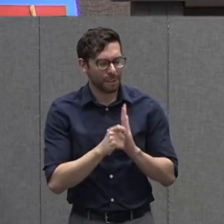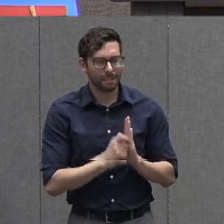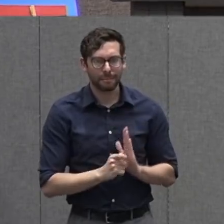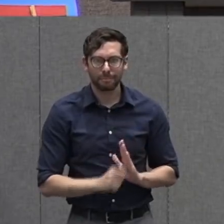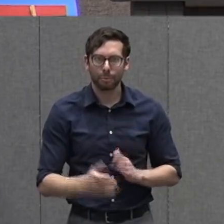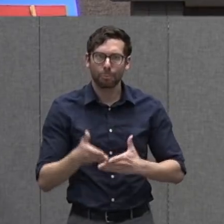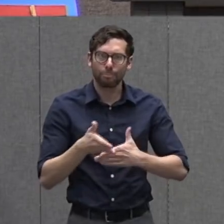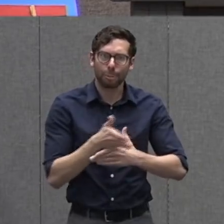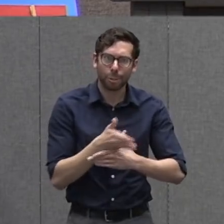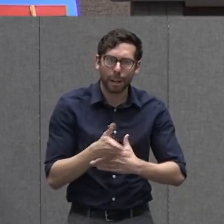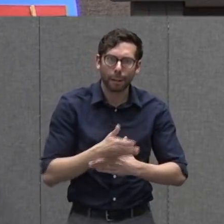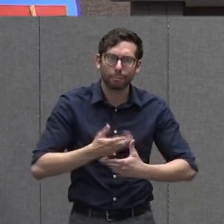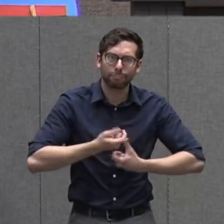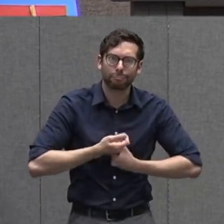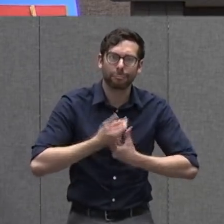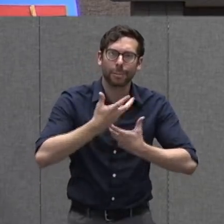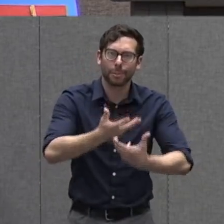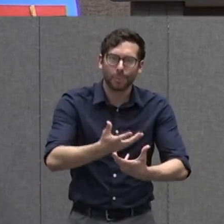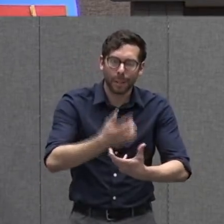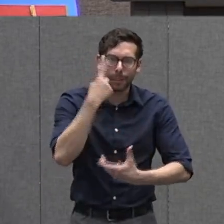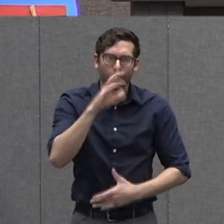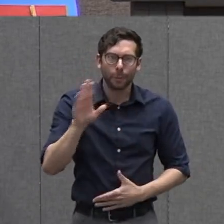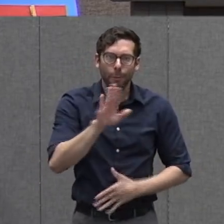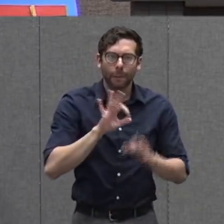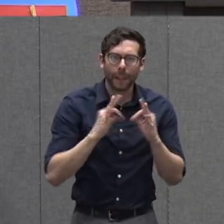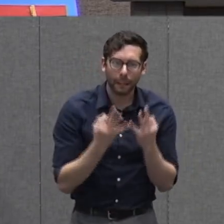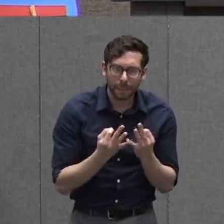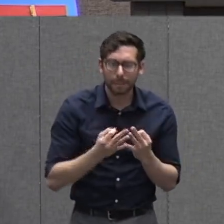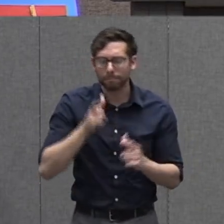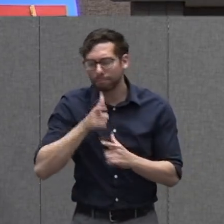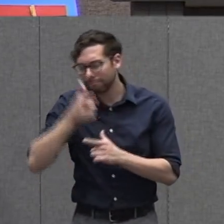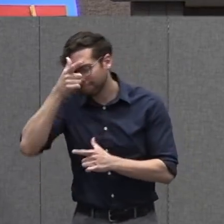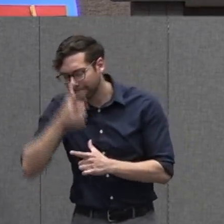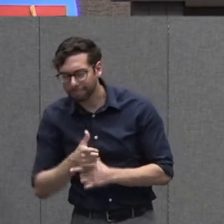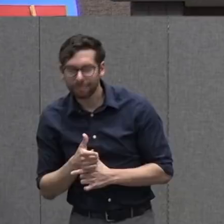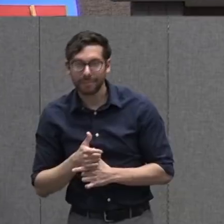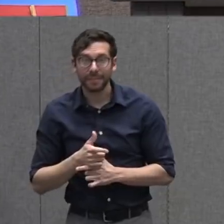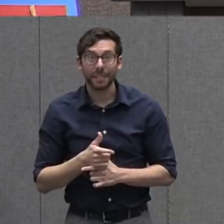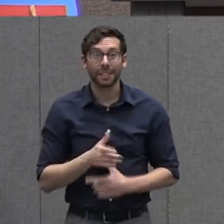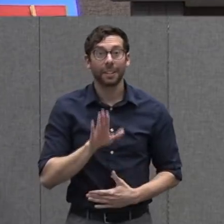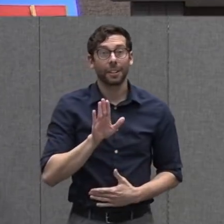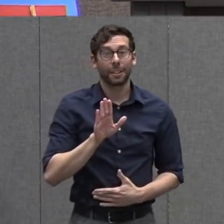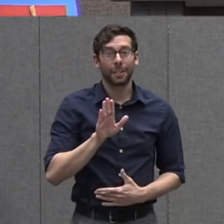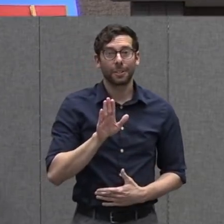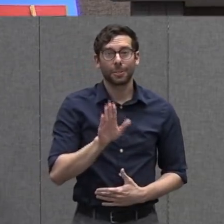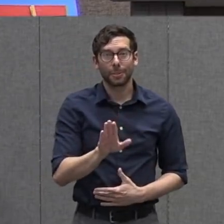Because what you write and what you read is important, and a writer is the best kind of learner